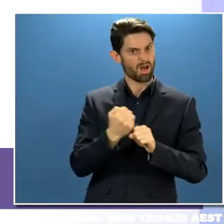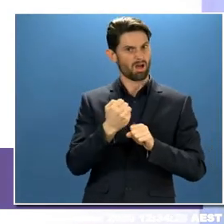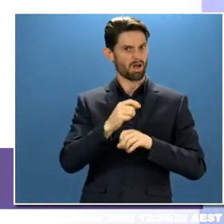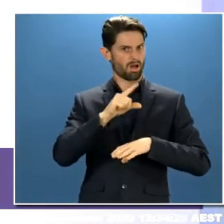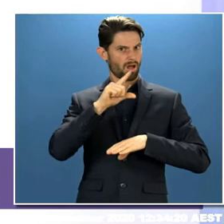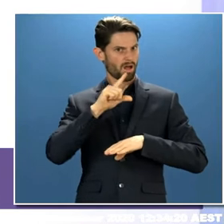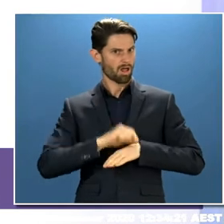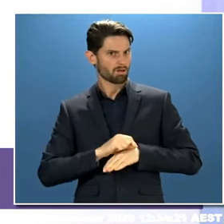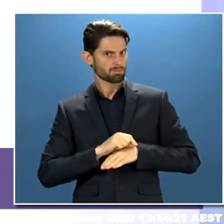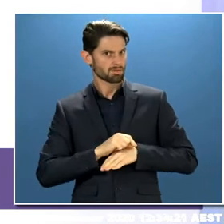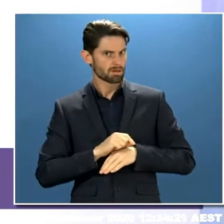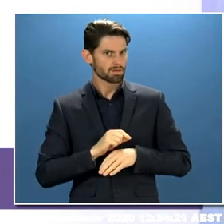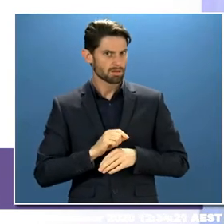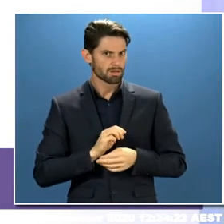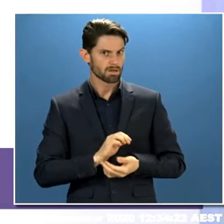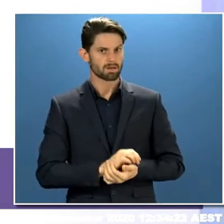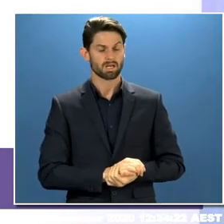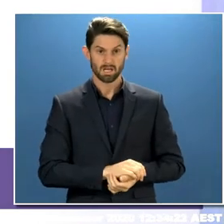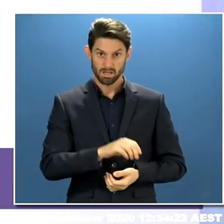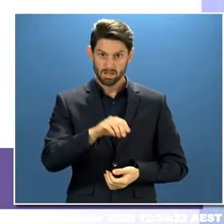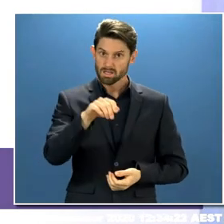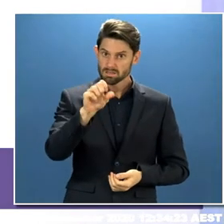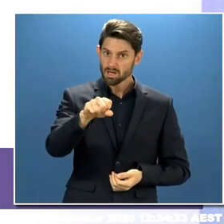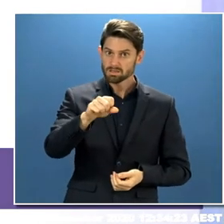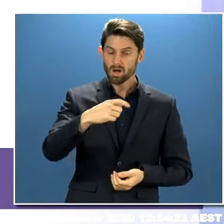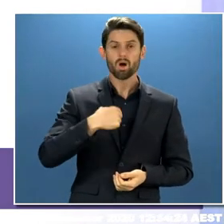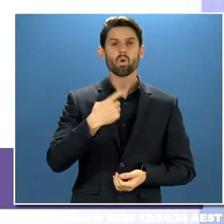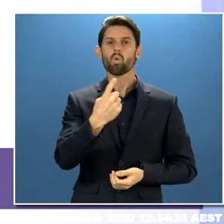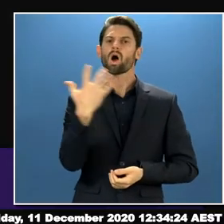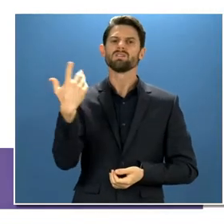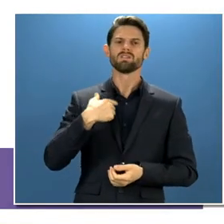Yes, like one time I was stacking another shelf and she was